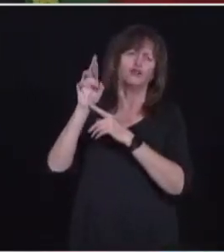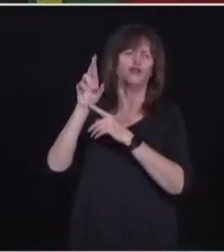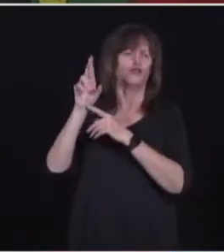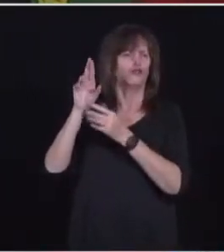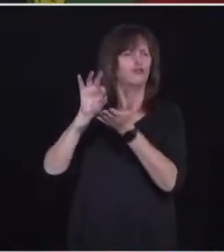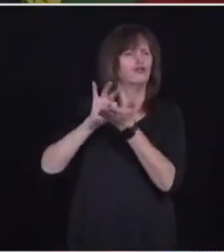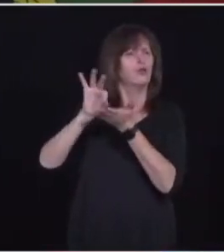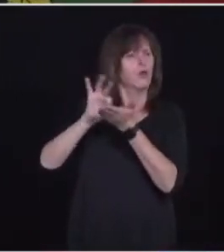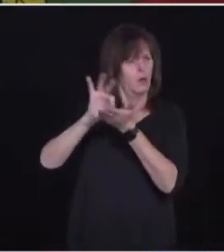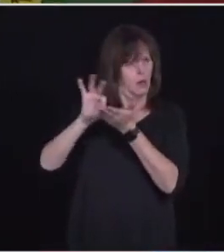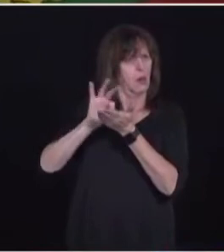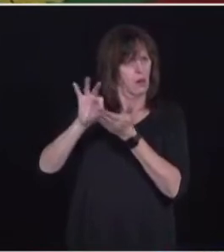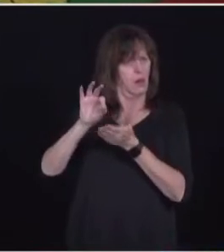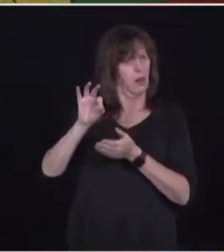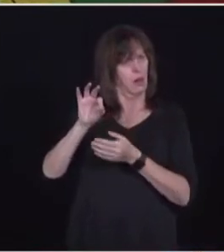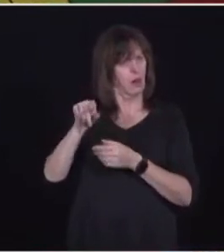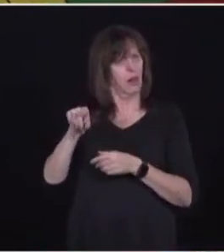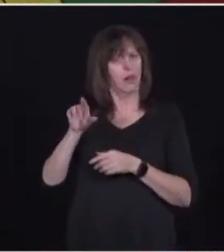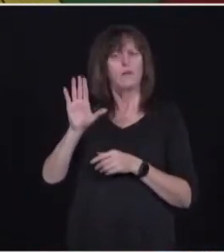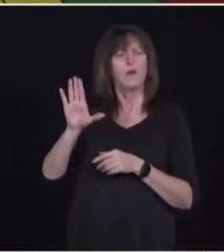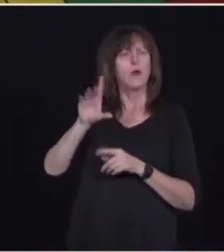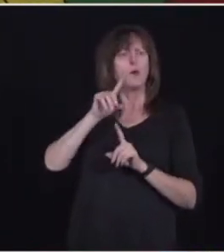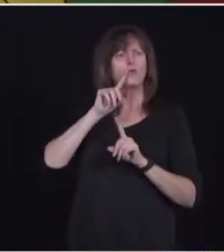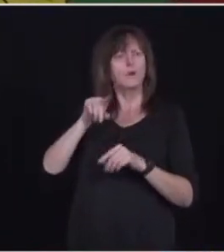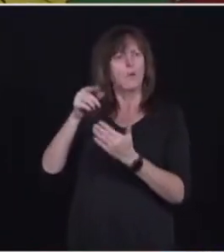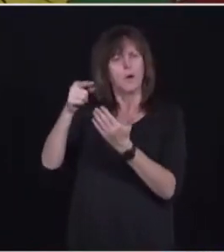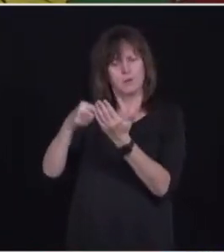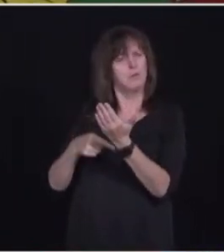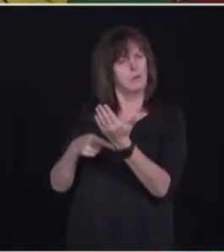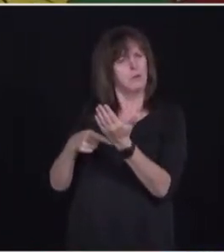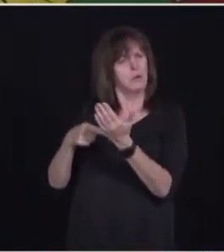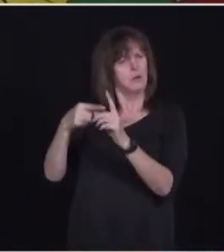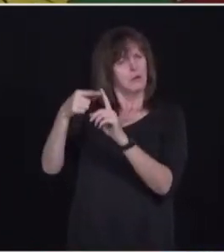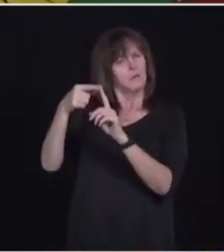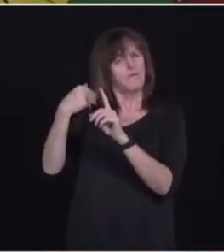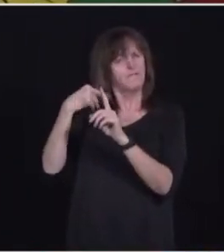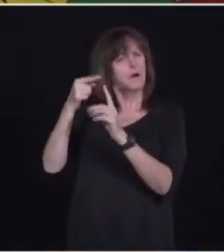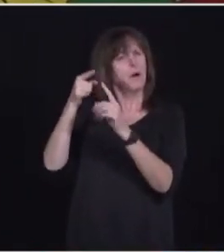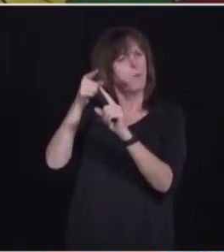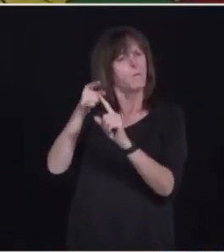I just wanted to ask you but the annual report, she has highlighted a number of things in this report